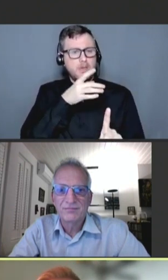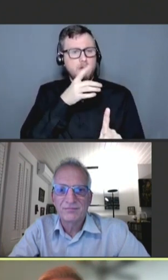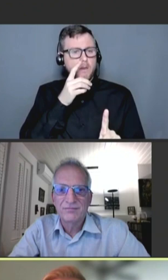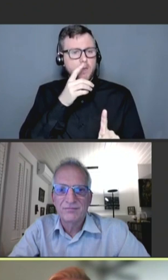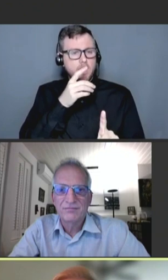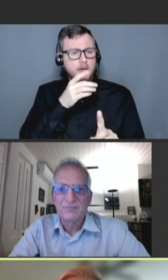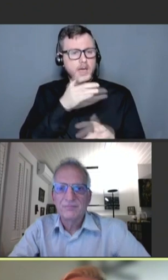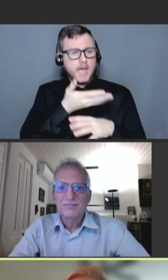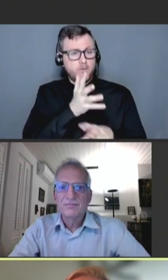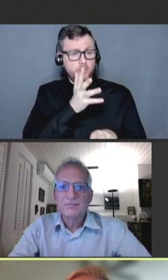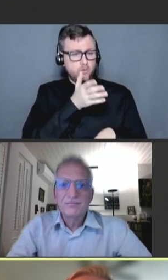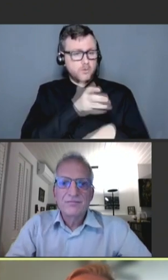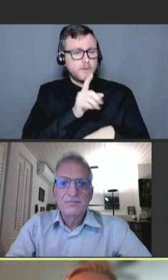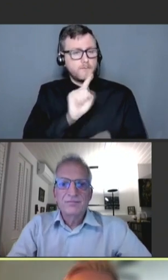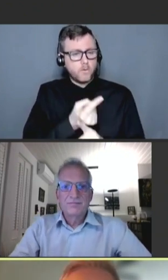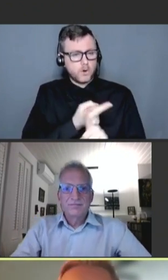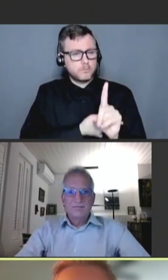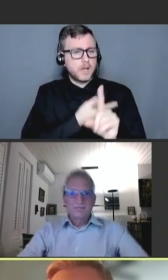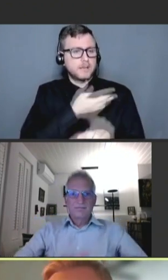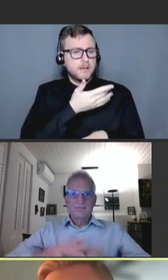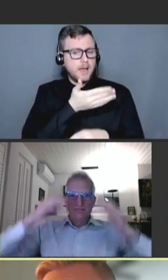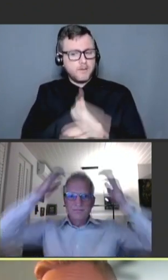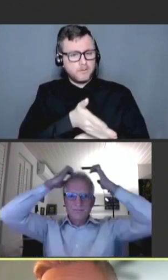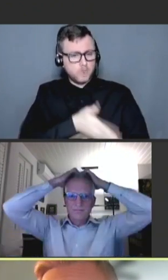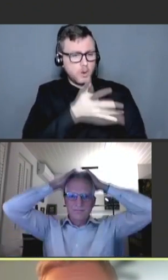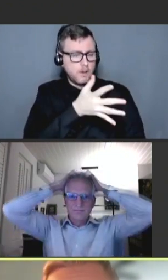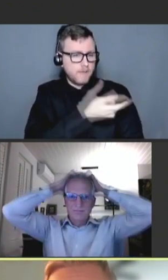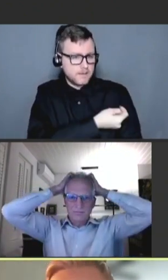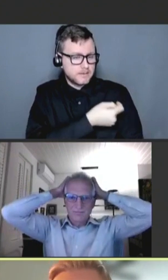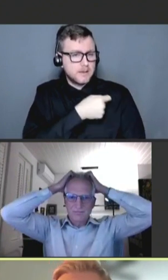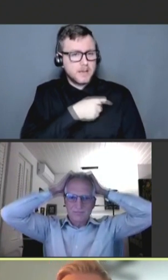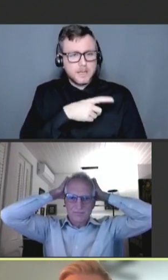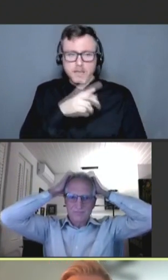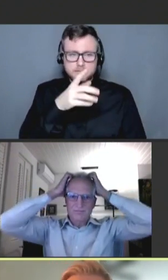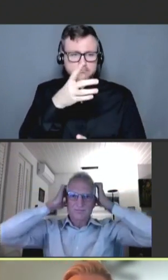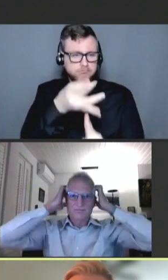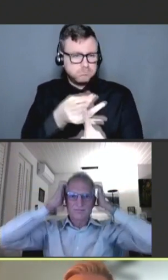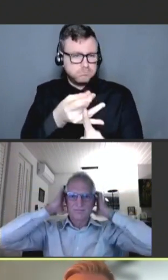studies that really push out beyond that window. There's also really no consistent definition of